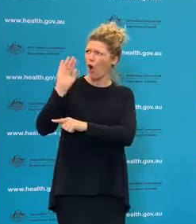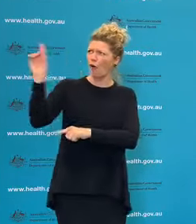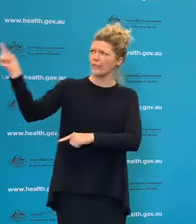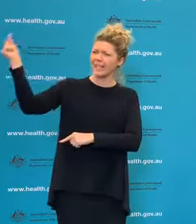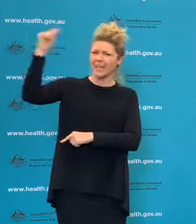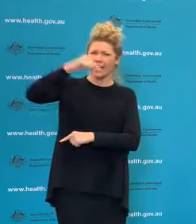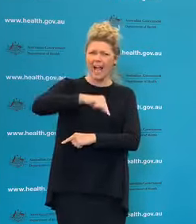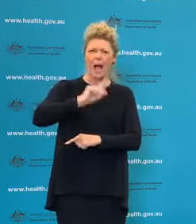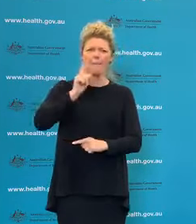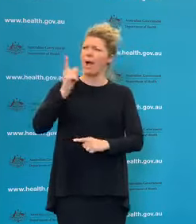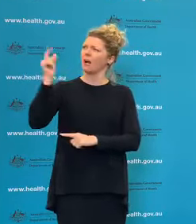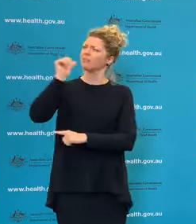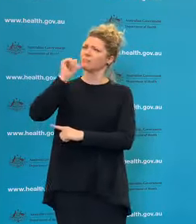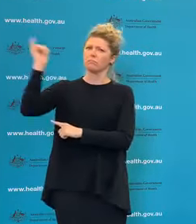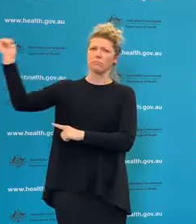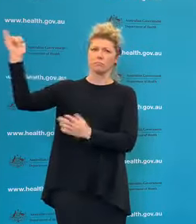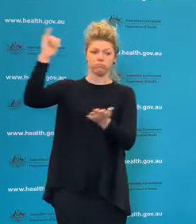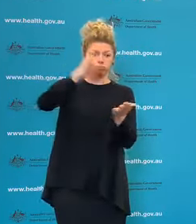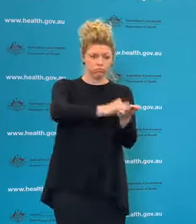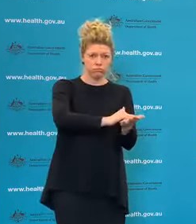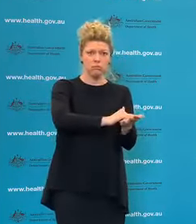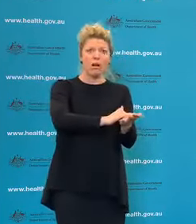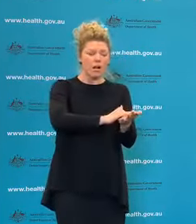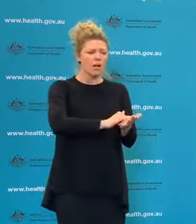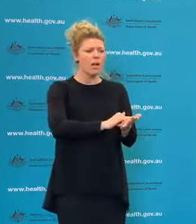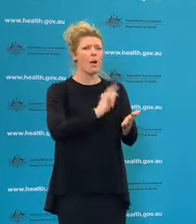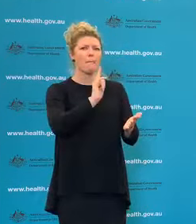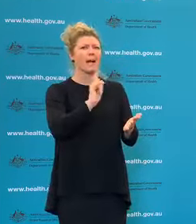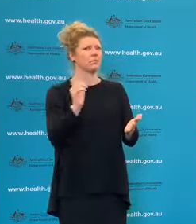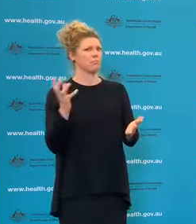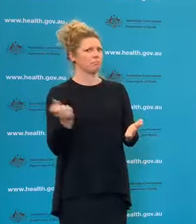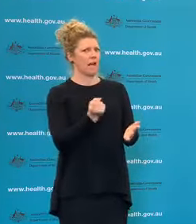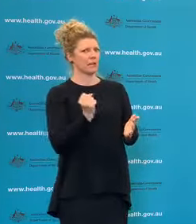quarantine but it's going to be a larger number, probably more than a hotel- the